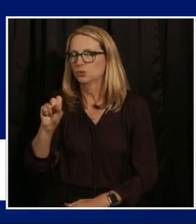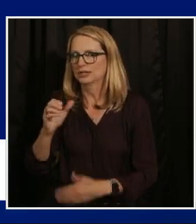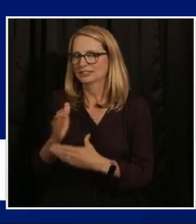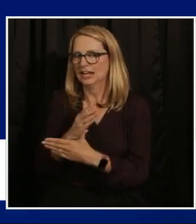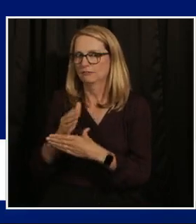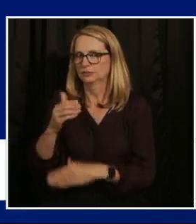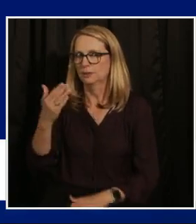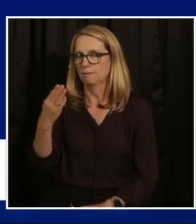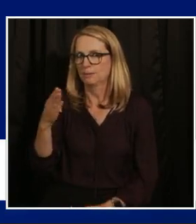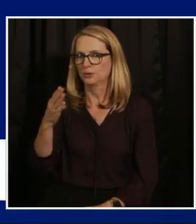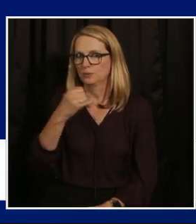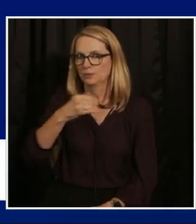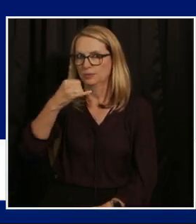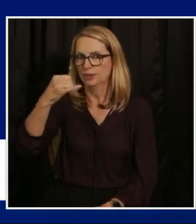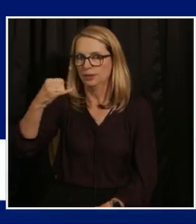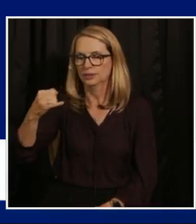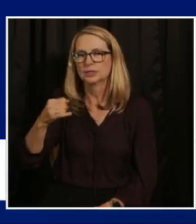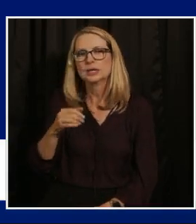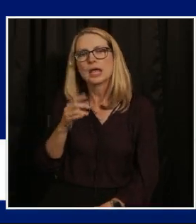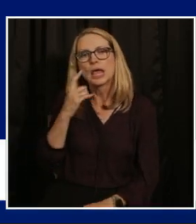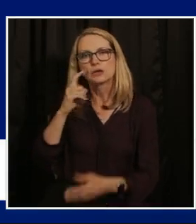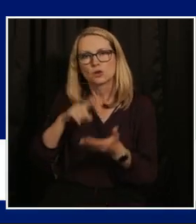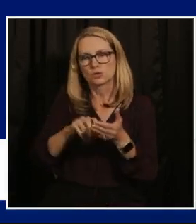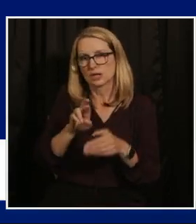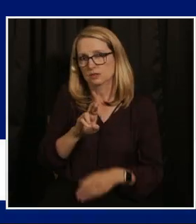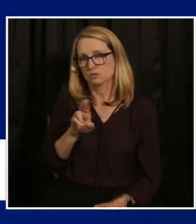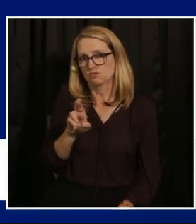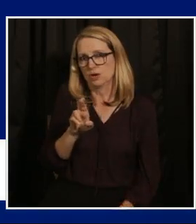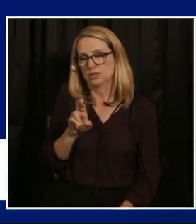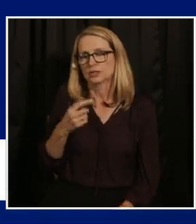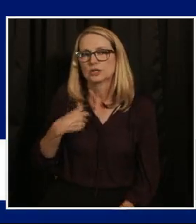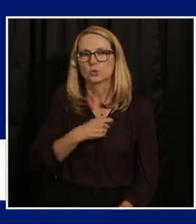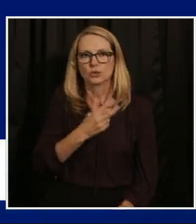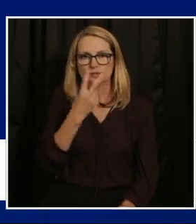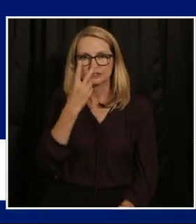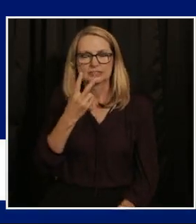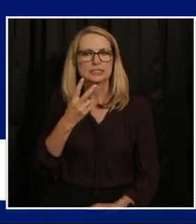far right end of this figure is that we have seen a recent decline in cases that's really just been